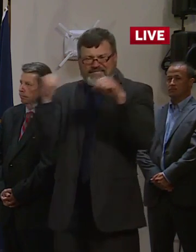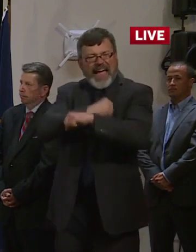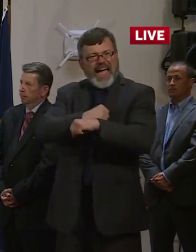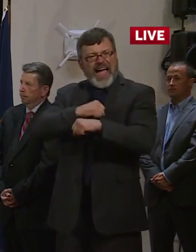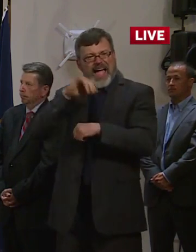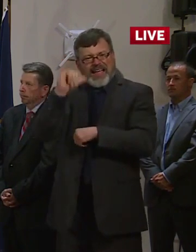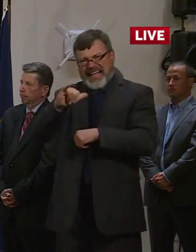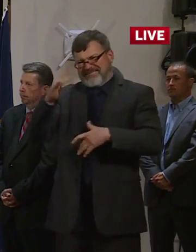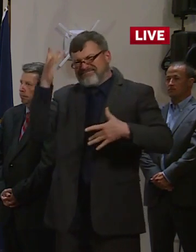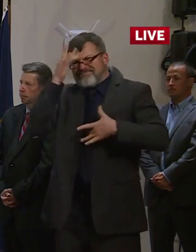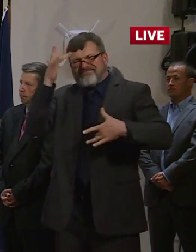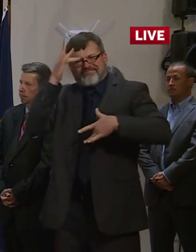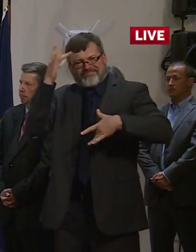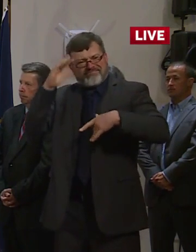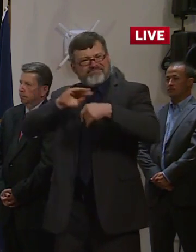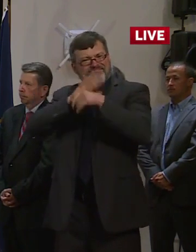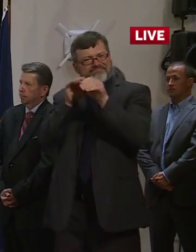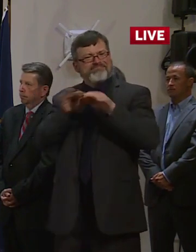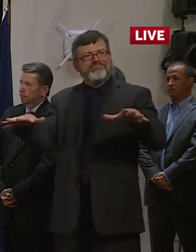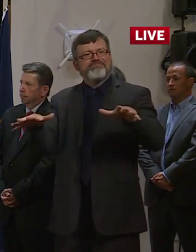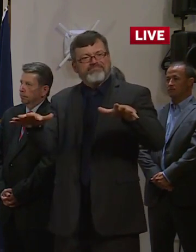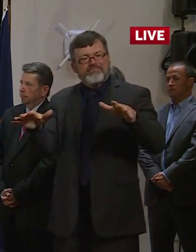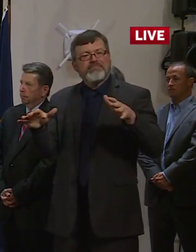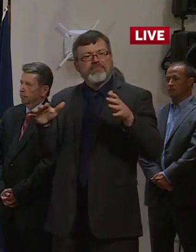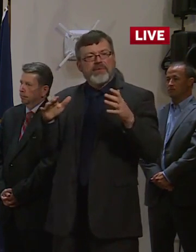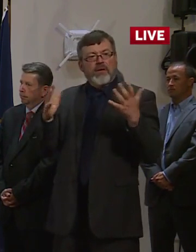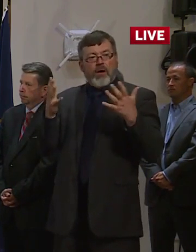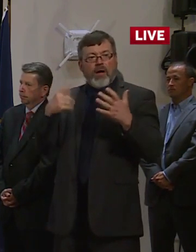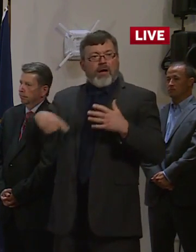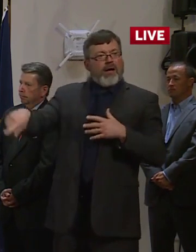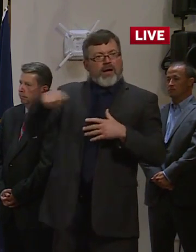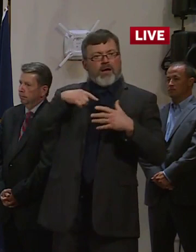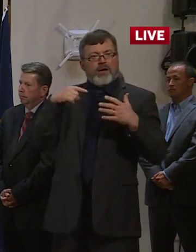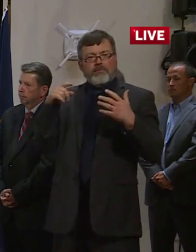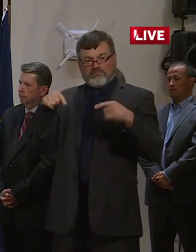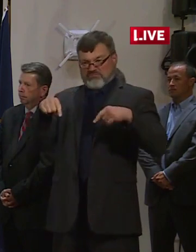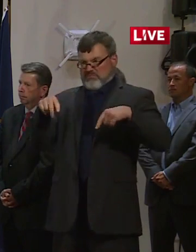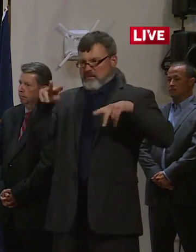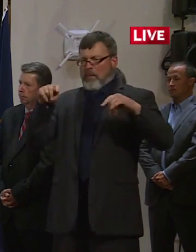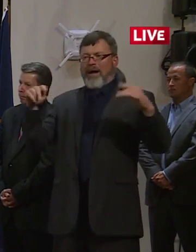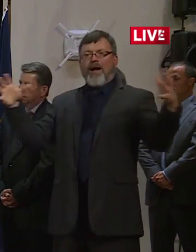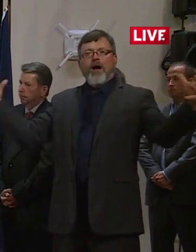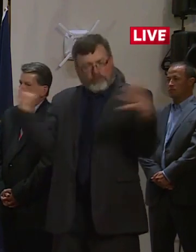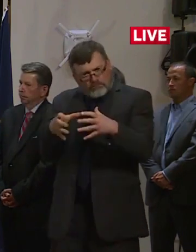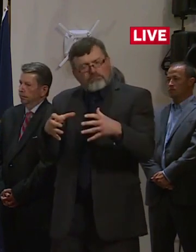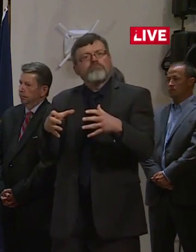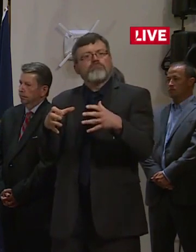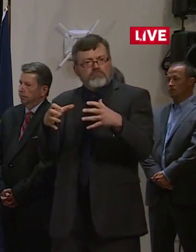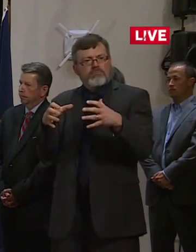IN THE BEGINNING I TOLD YOU THAT WE WOULD FACE, FIND, AND FIGHT THE VIRUS TOGETHER.